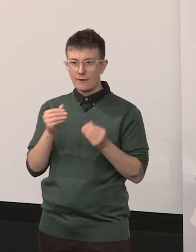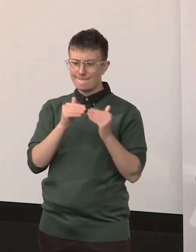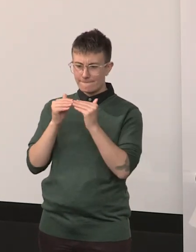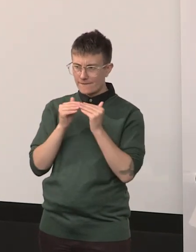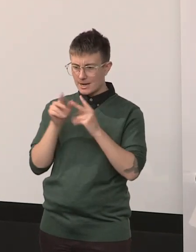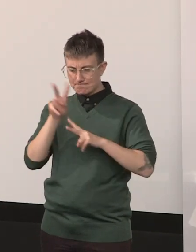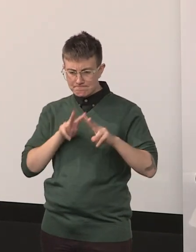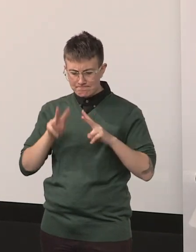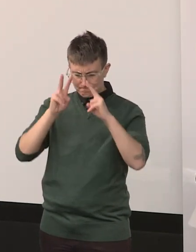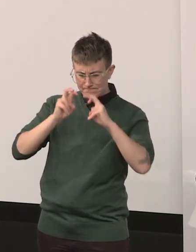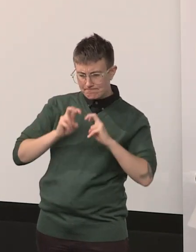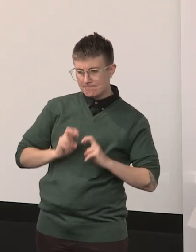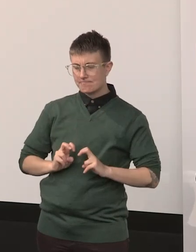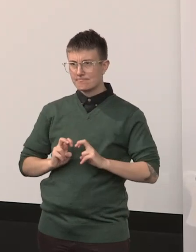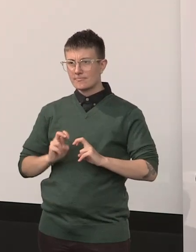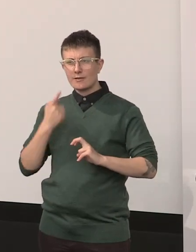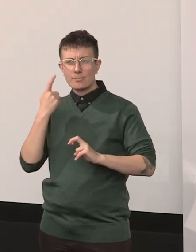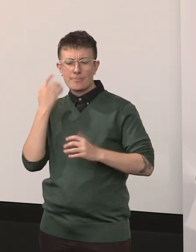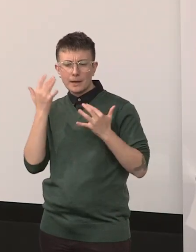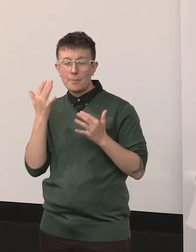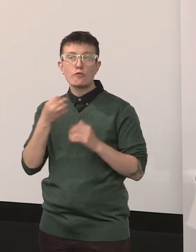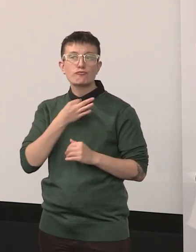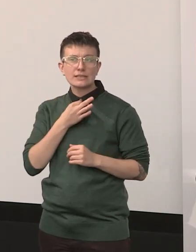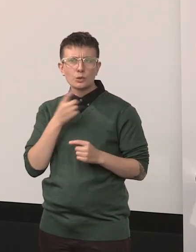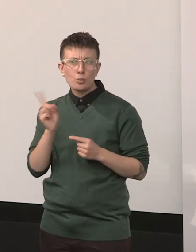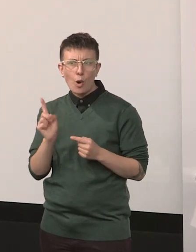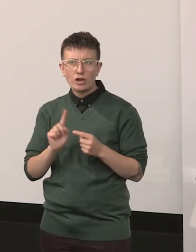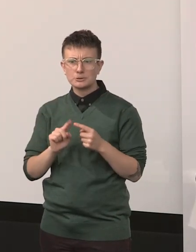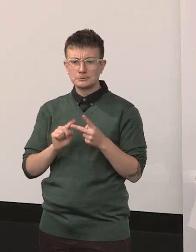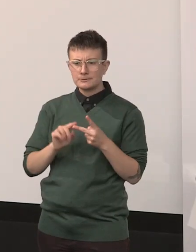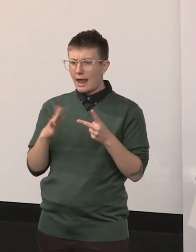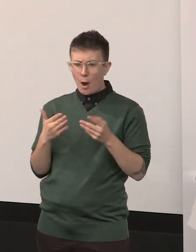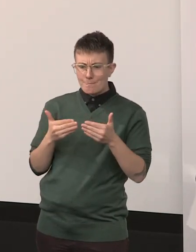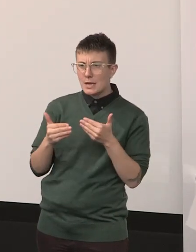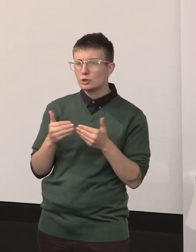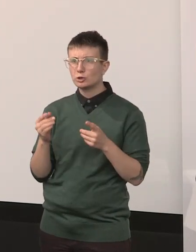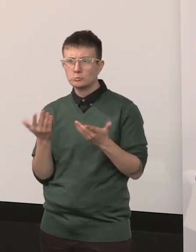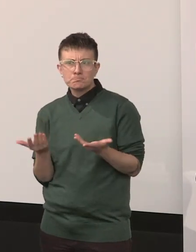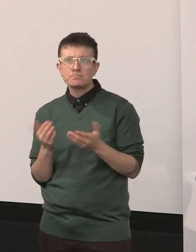is looked at and assessed rigorously and fairly to look